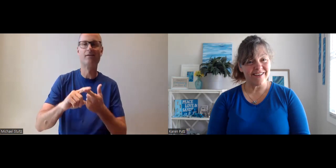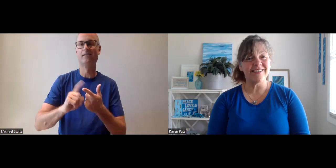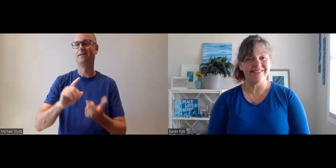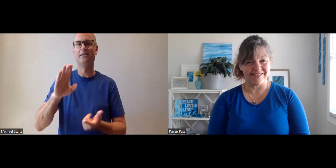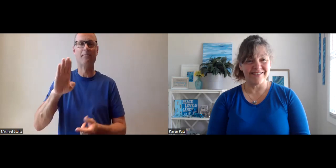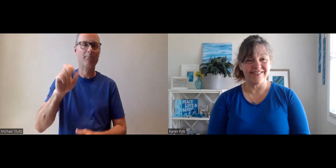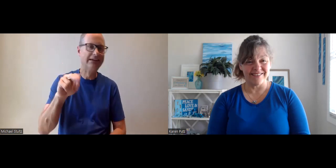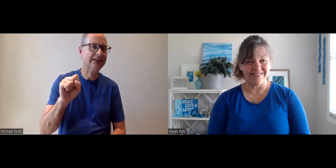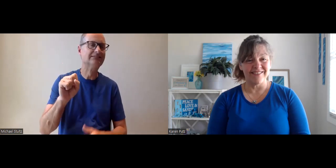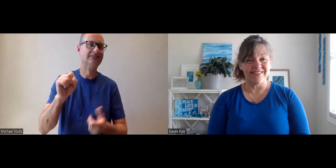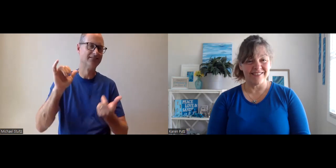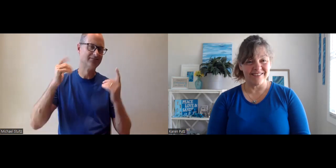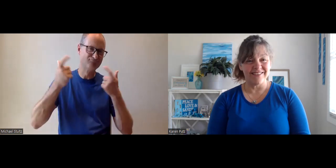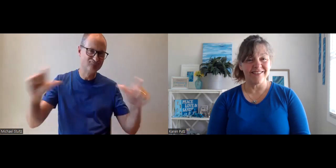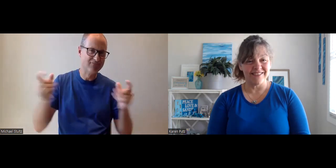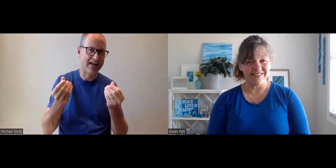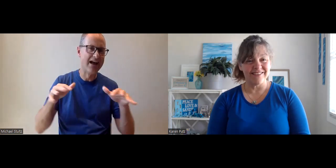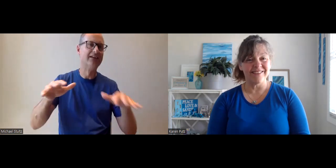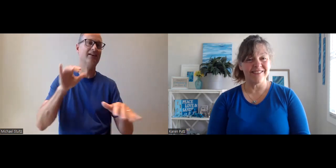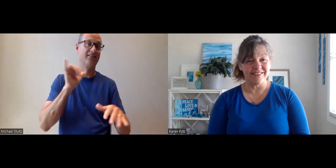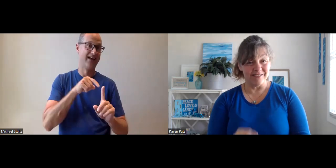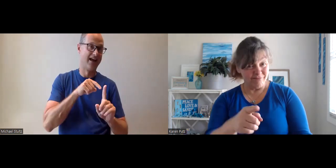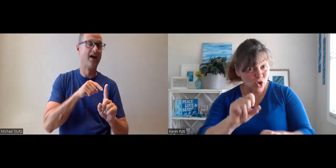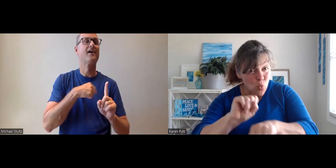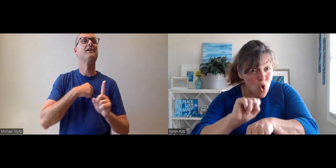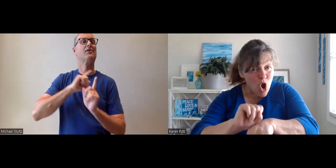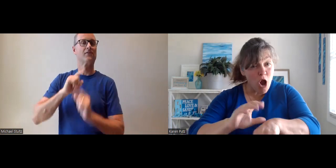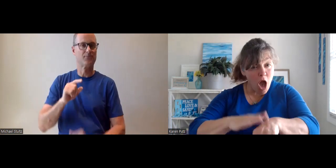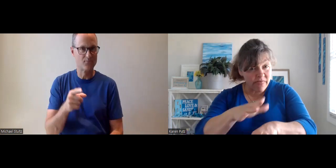so in our farm, we have corn, beans, it is a big farm land,